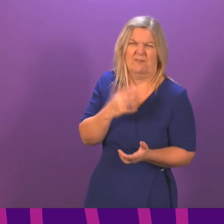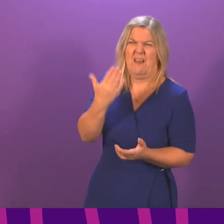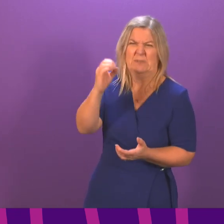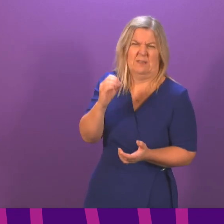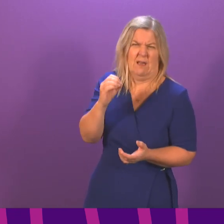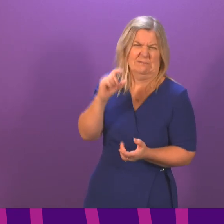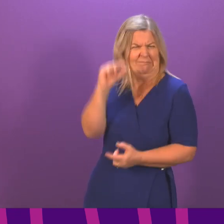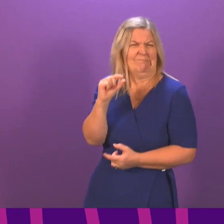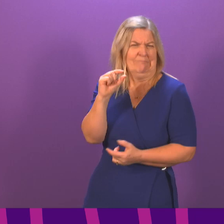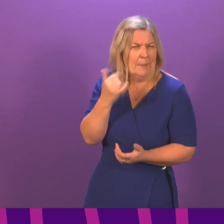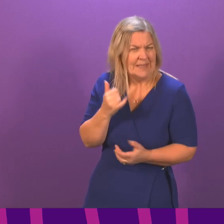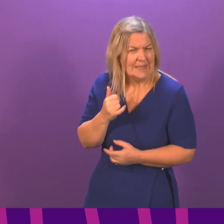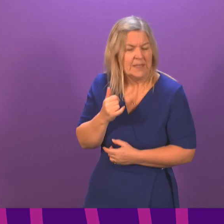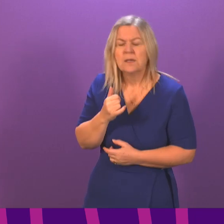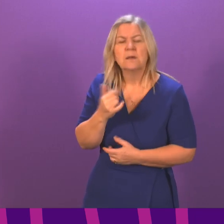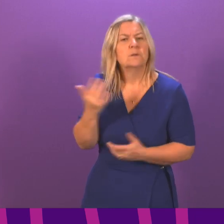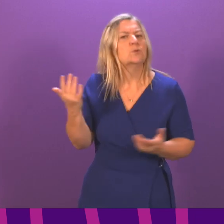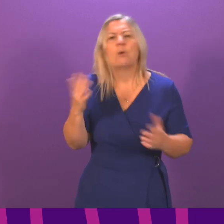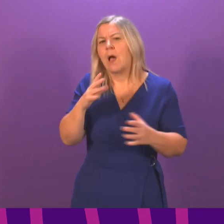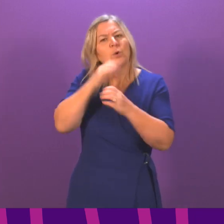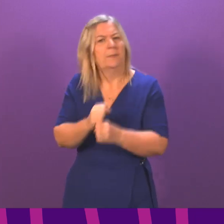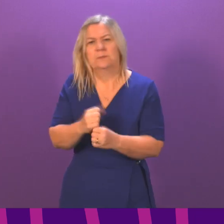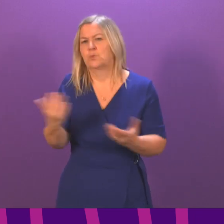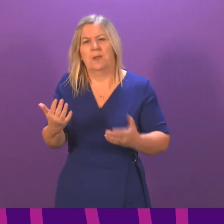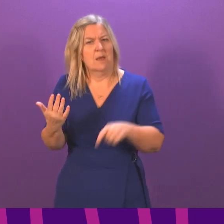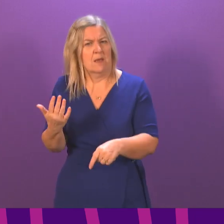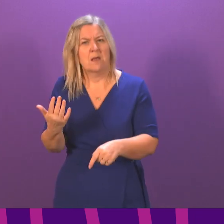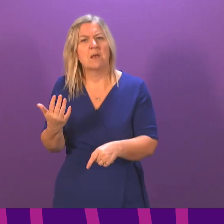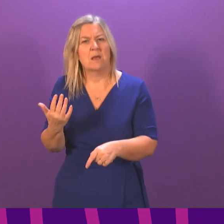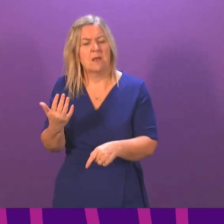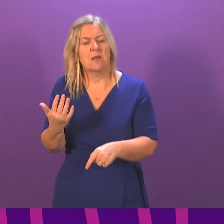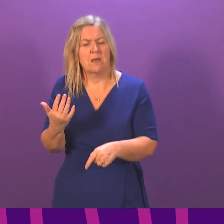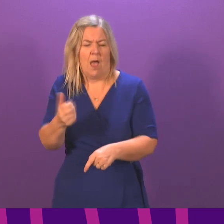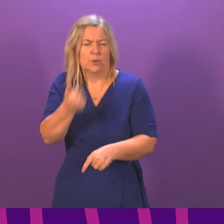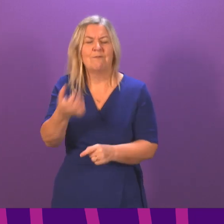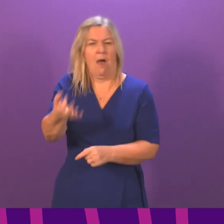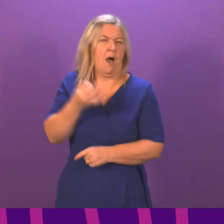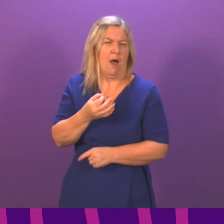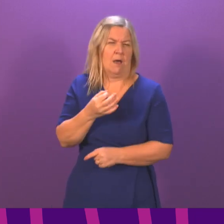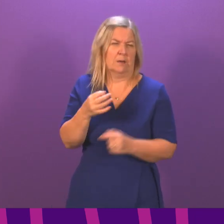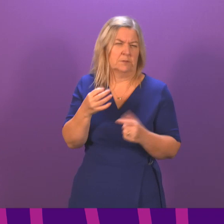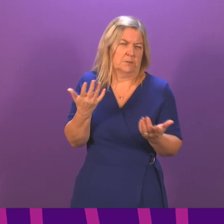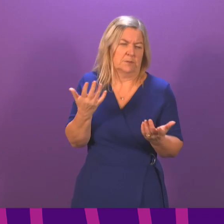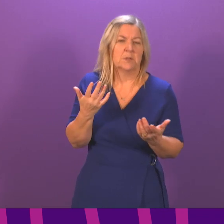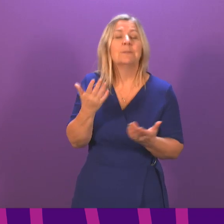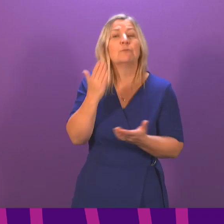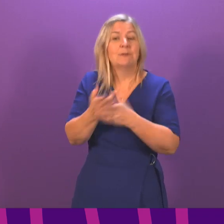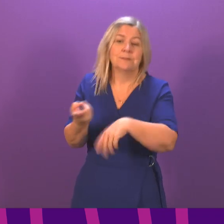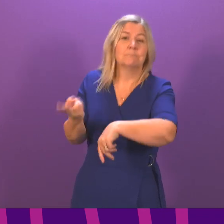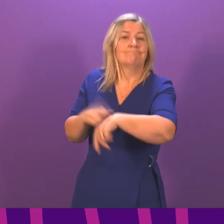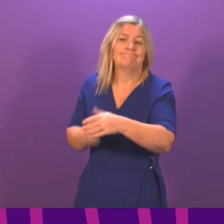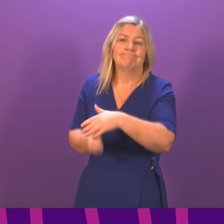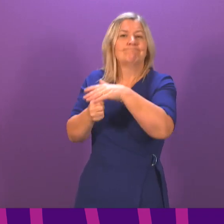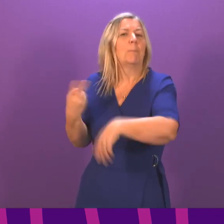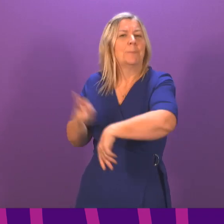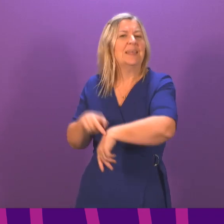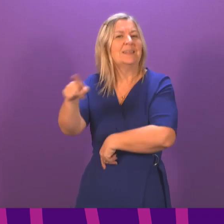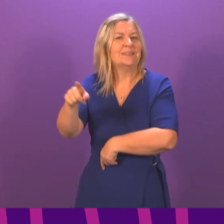I will not give the commitment that the member asked for, because deciding where resources